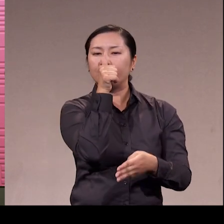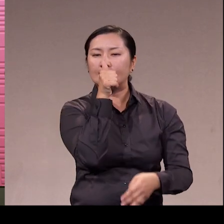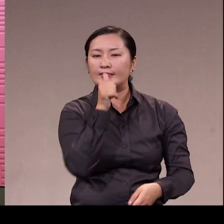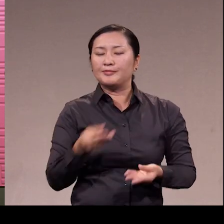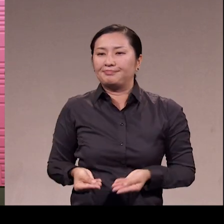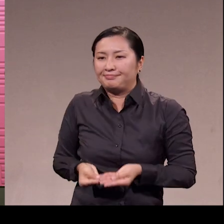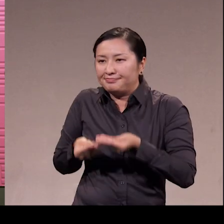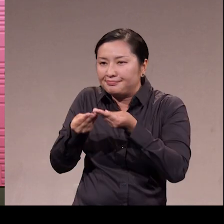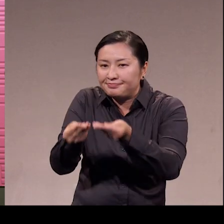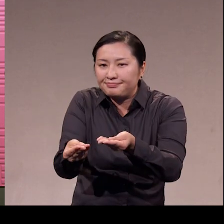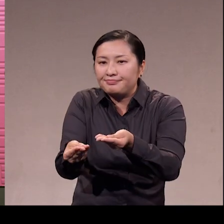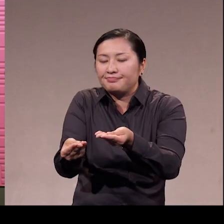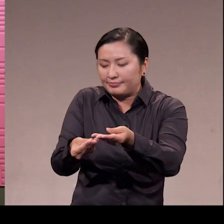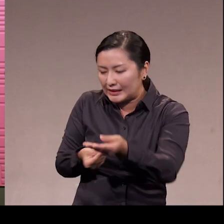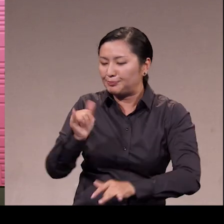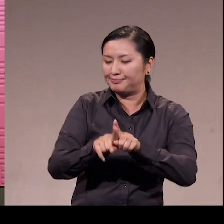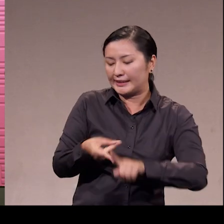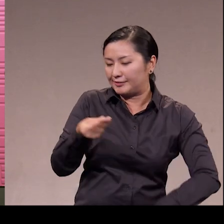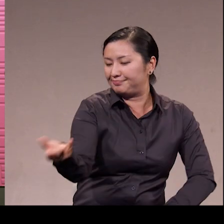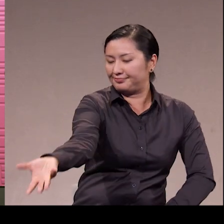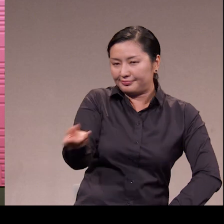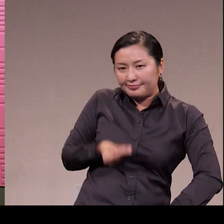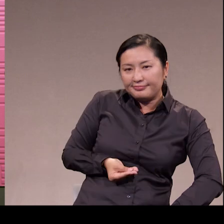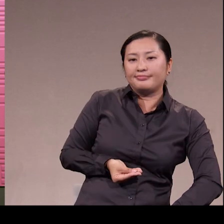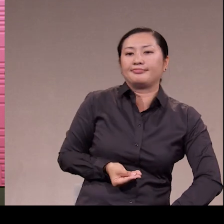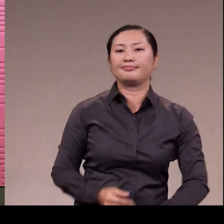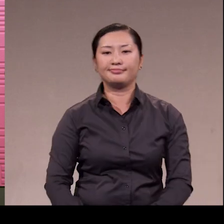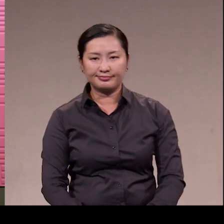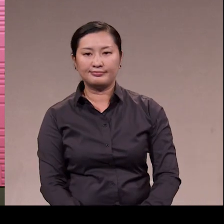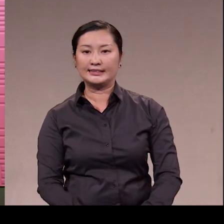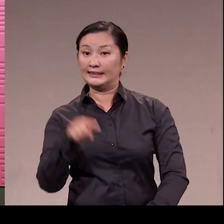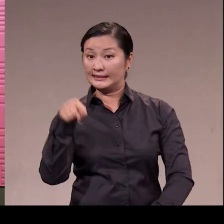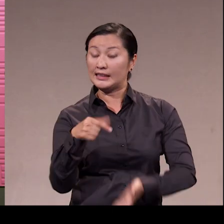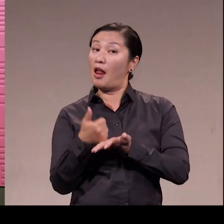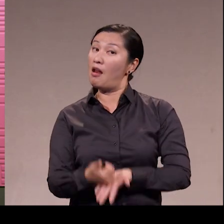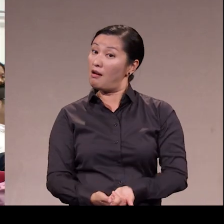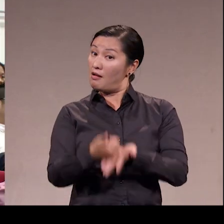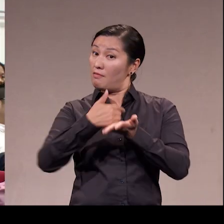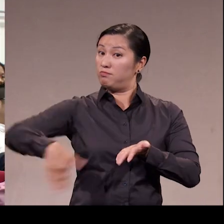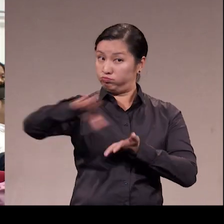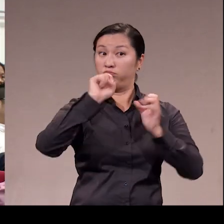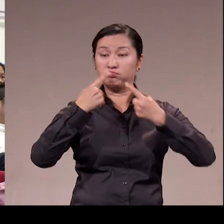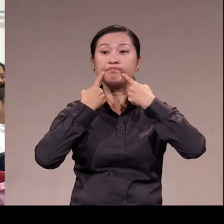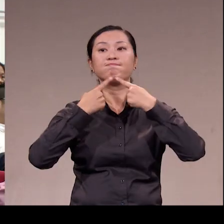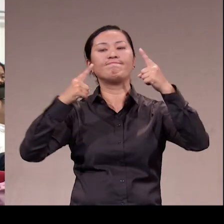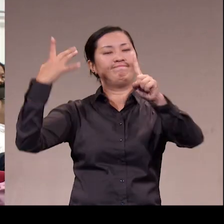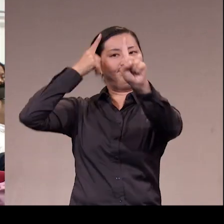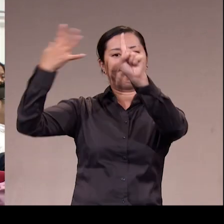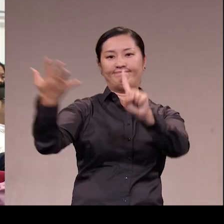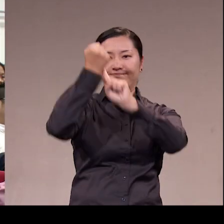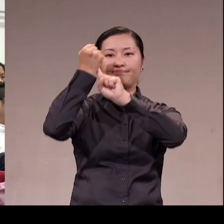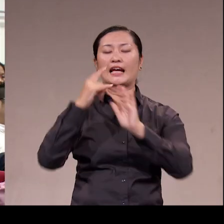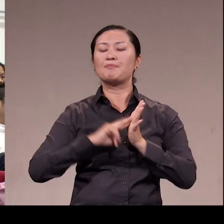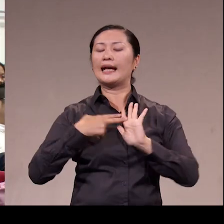groups. This will help us to achieve the Singapore Muslim identity. The presence